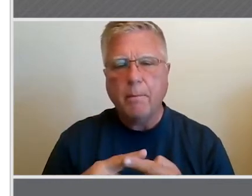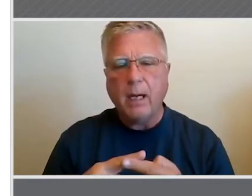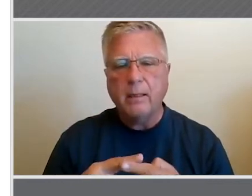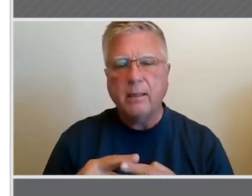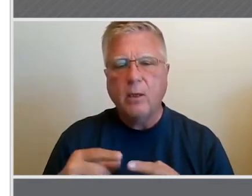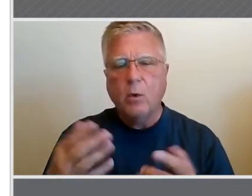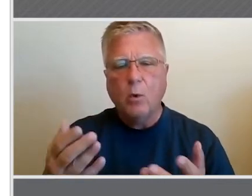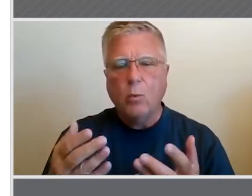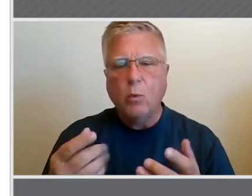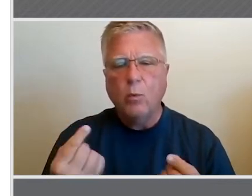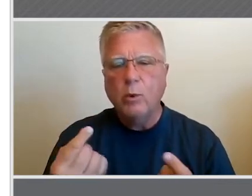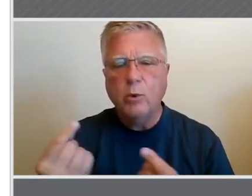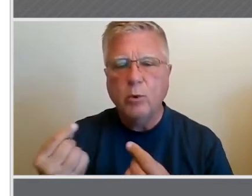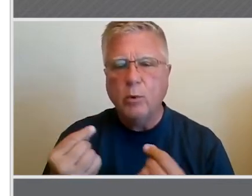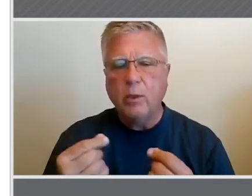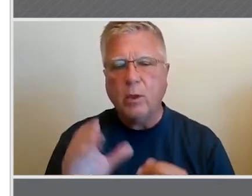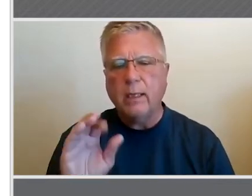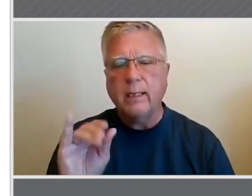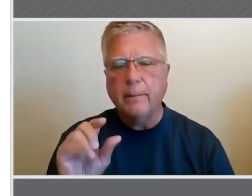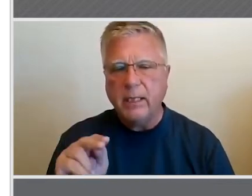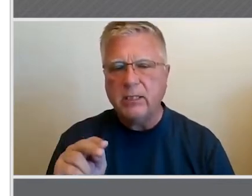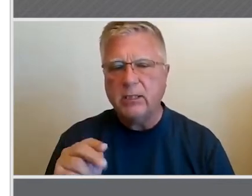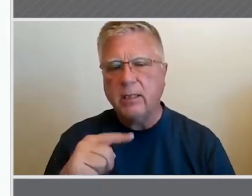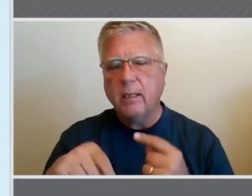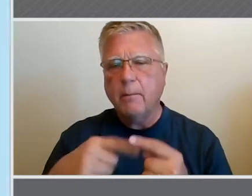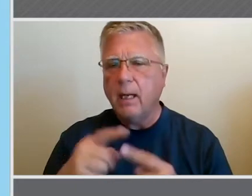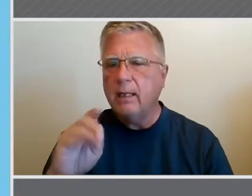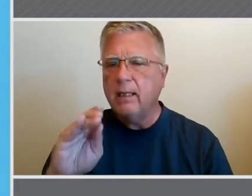doing here in this capital budget meeting.